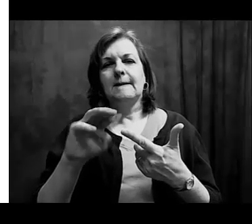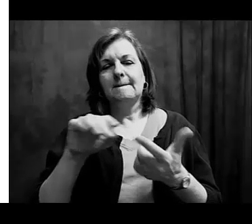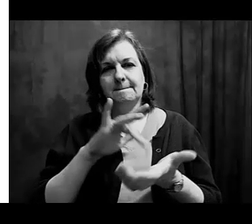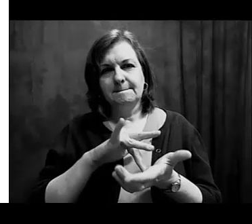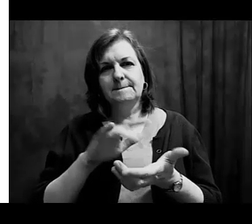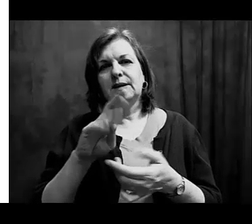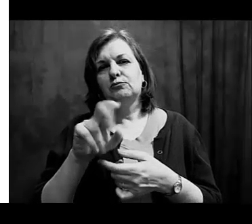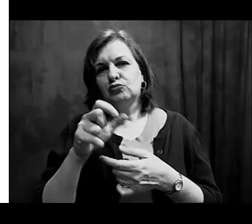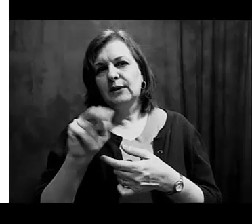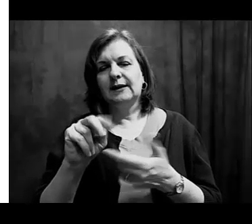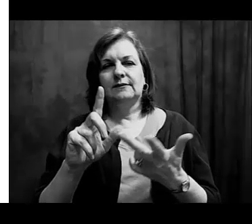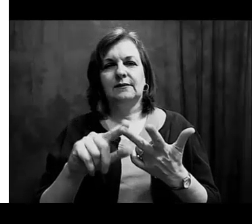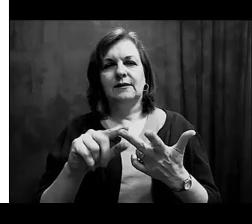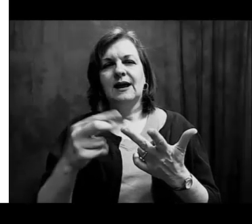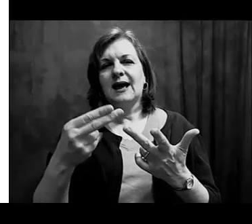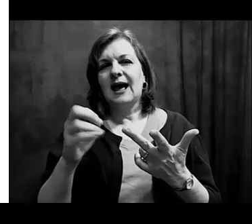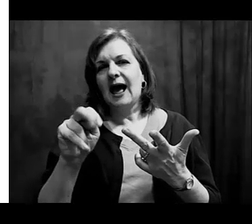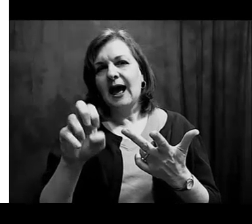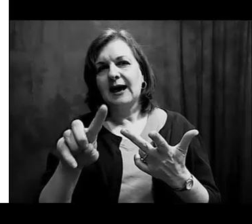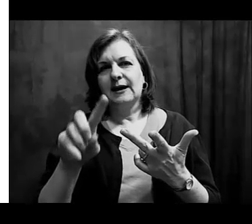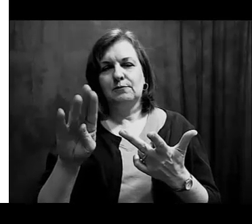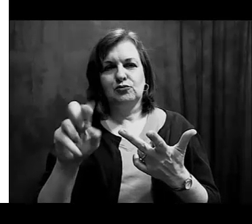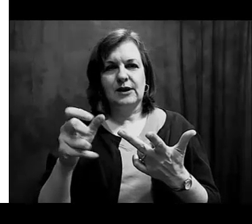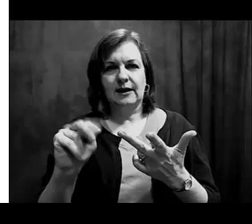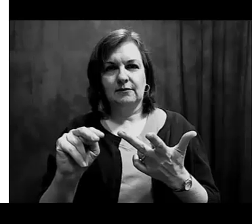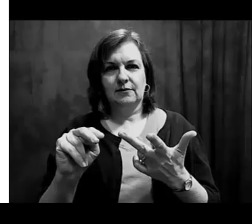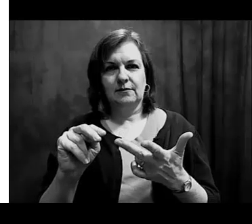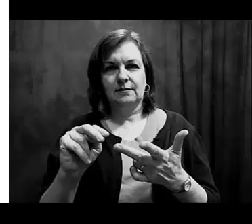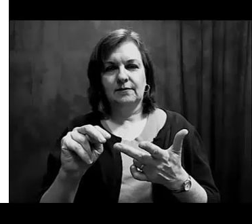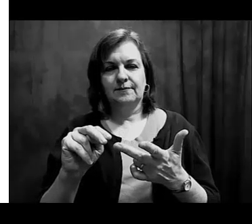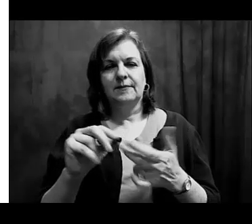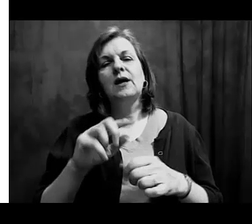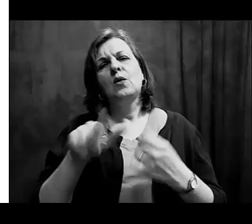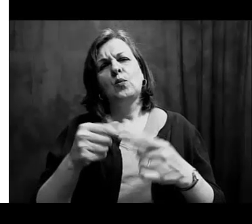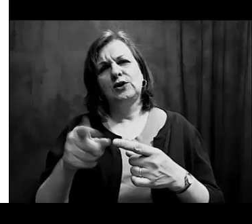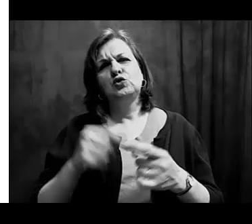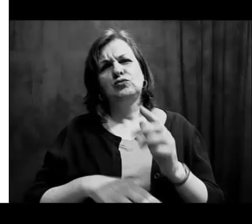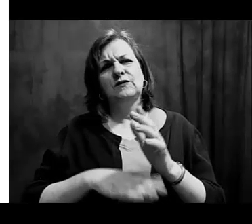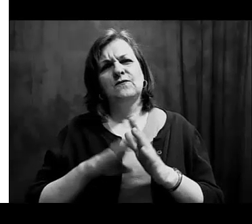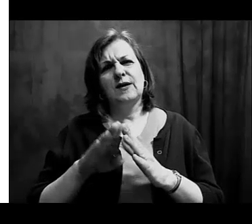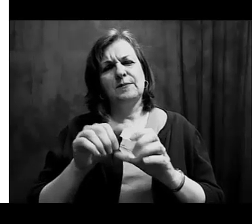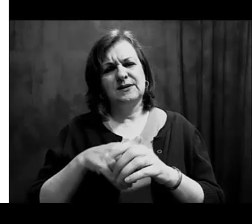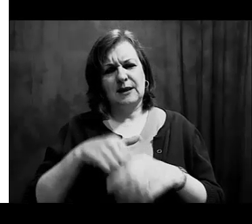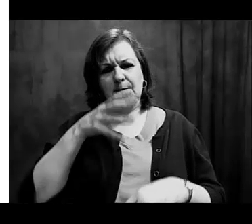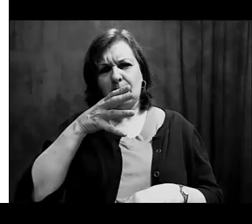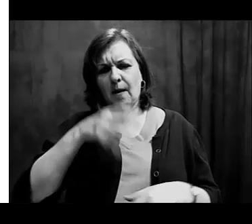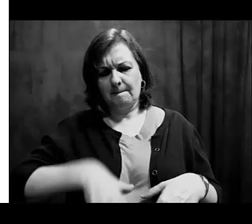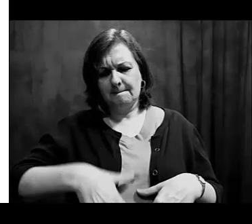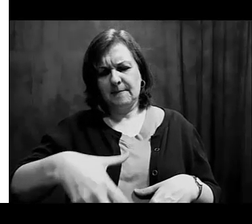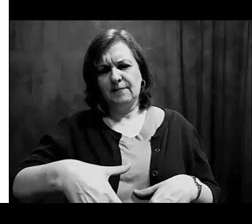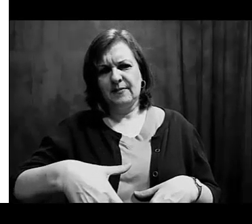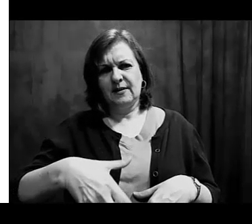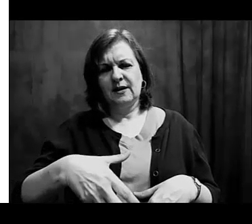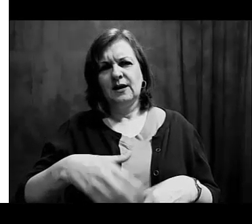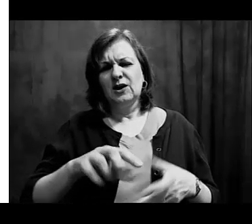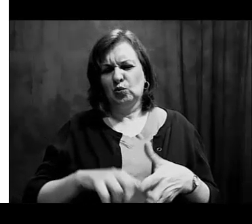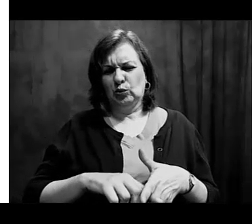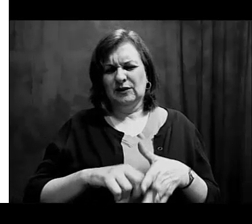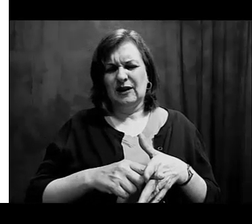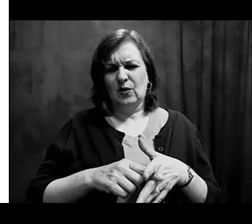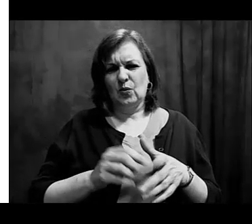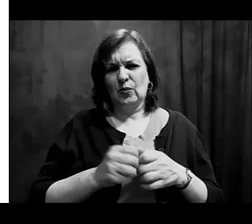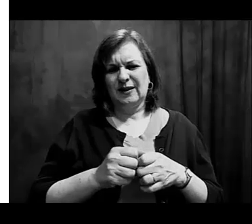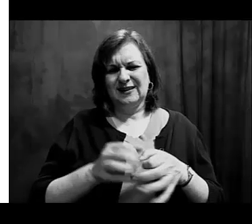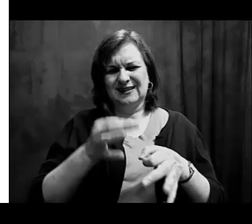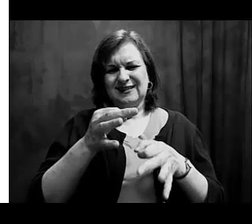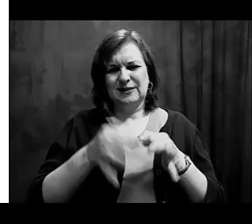when you're an embryo developing inside mom this is what your brain looks like it's kind of a straight sort of stem